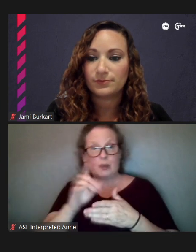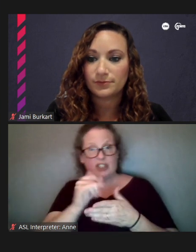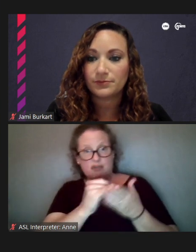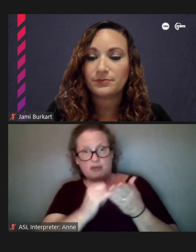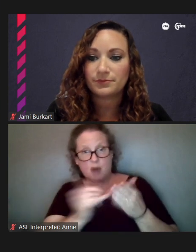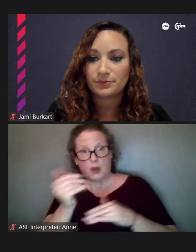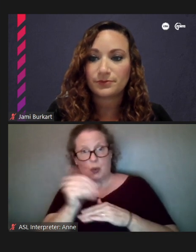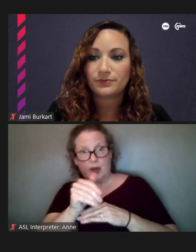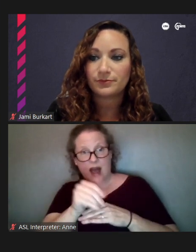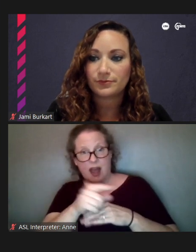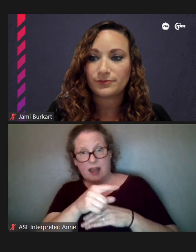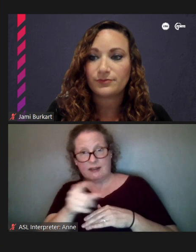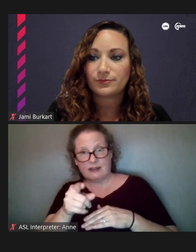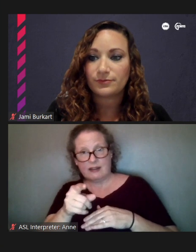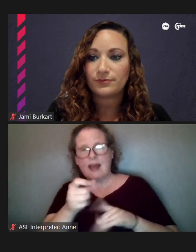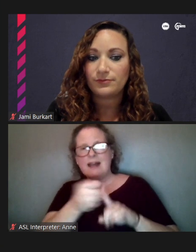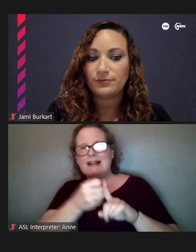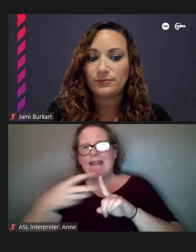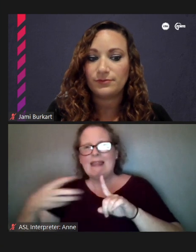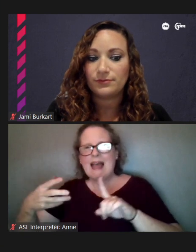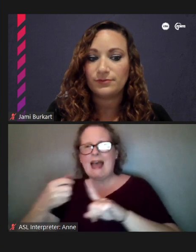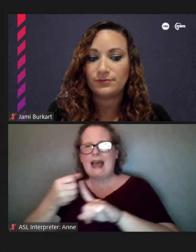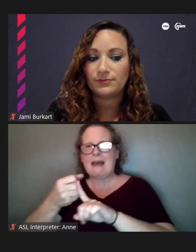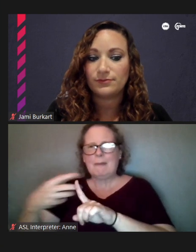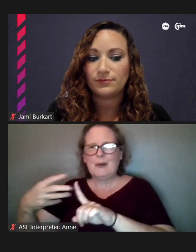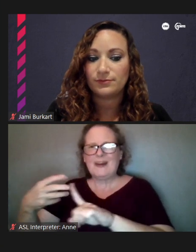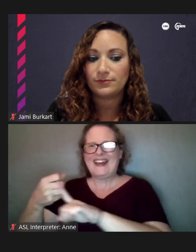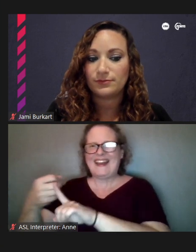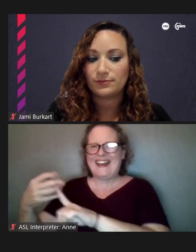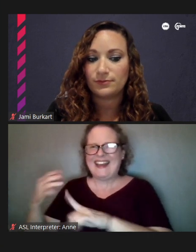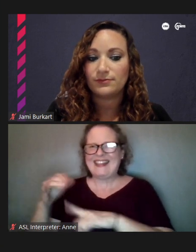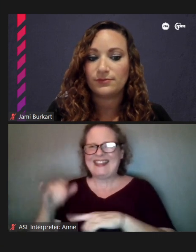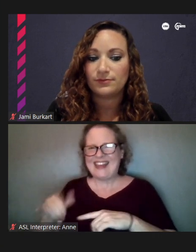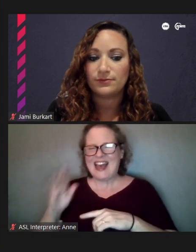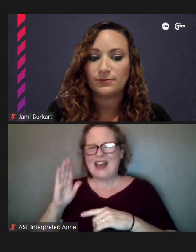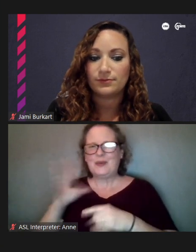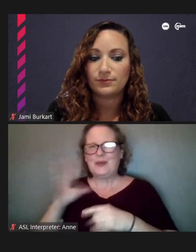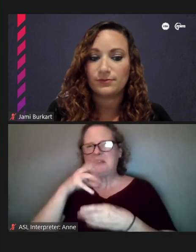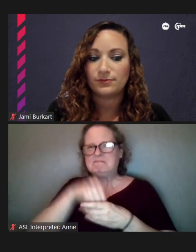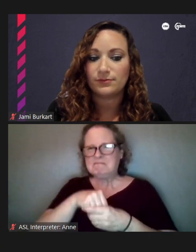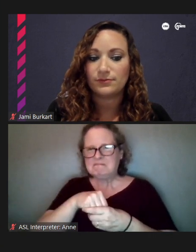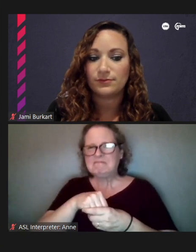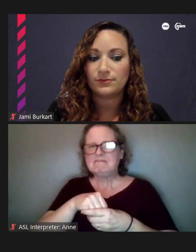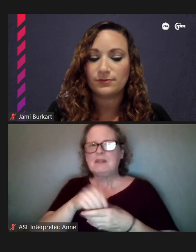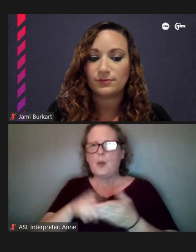and again, just elaborate on it, and this will be what is going to be imposed